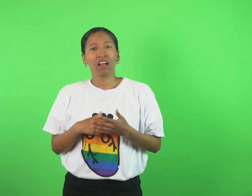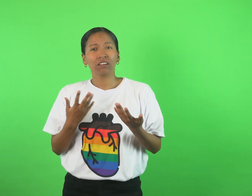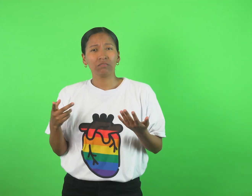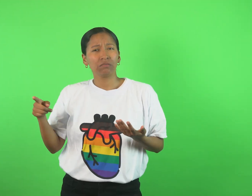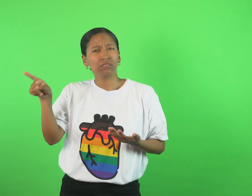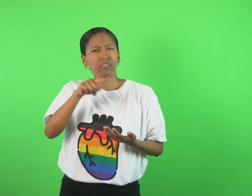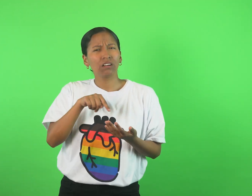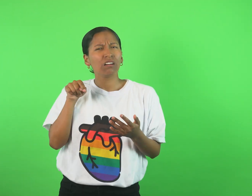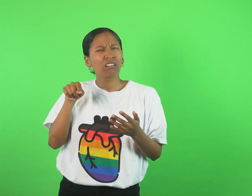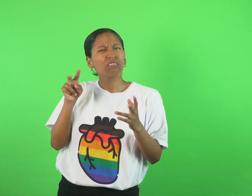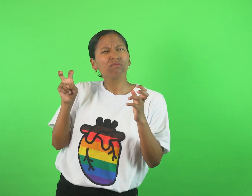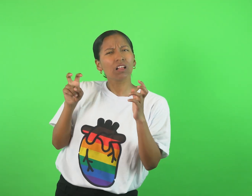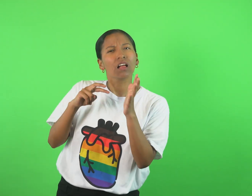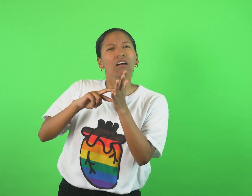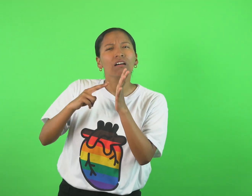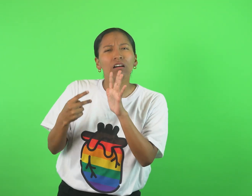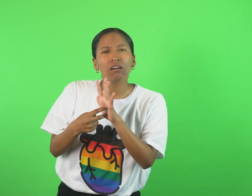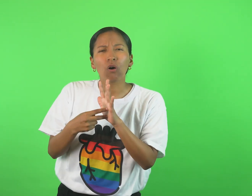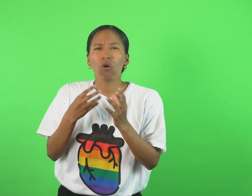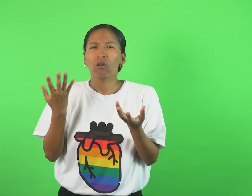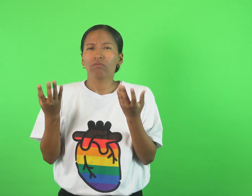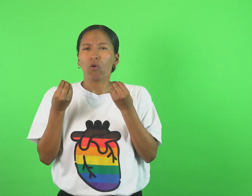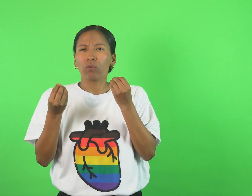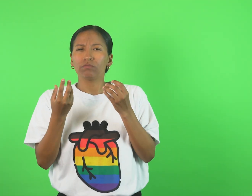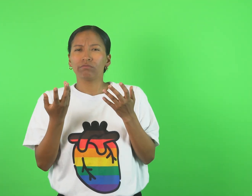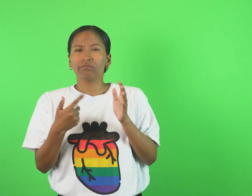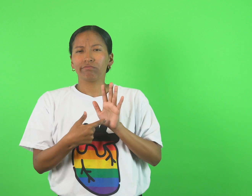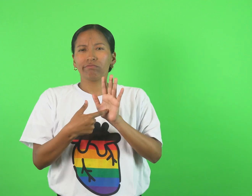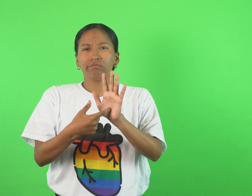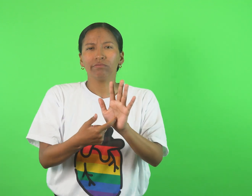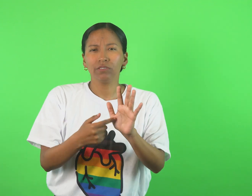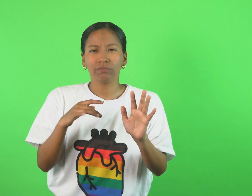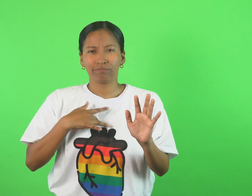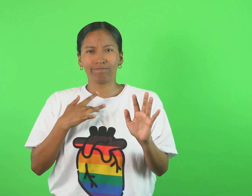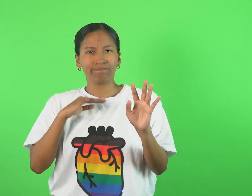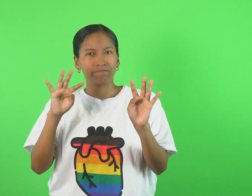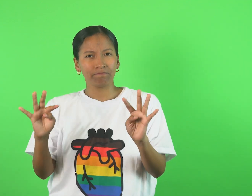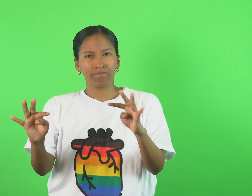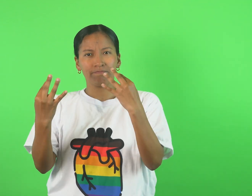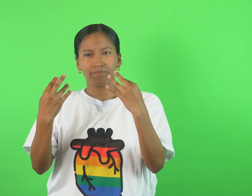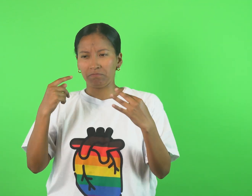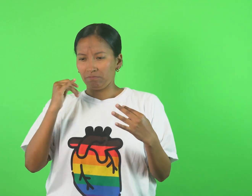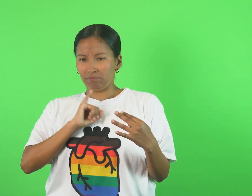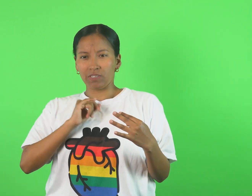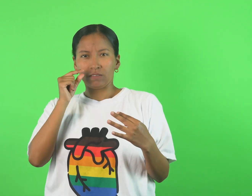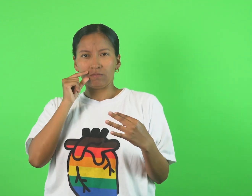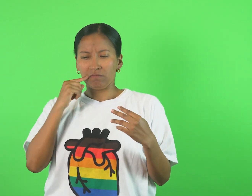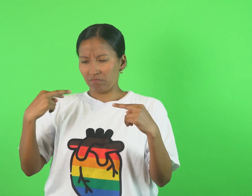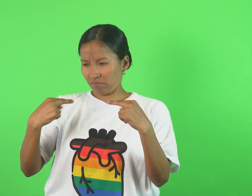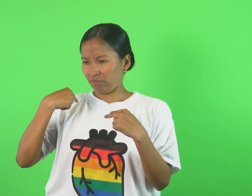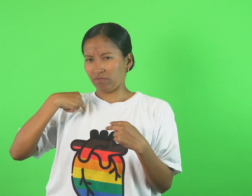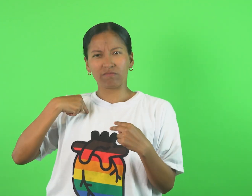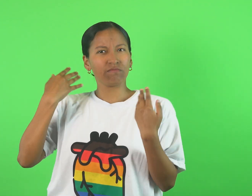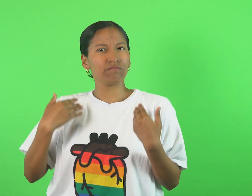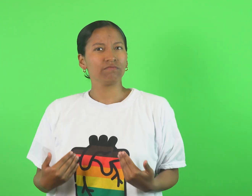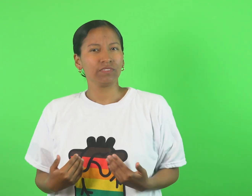that is how we choose to show our gender to others.